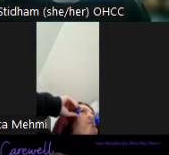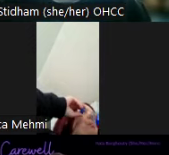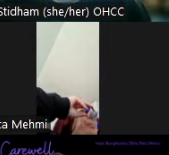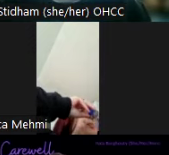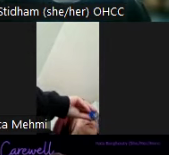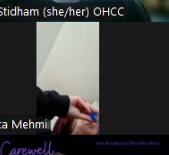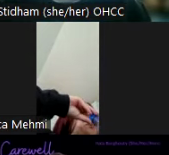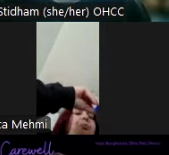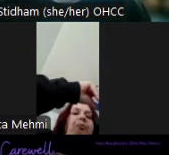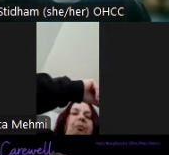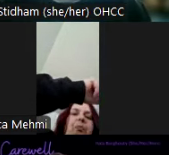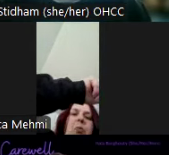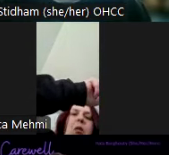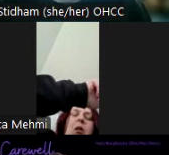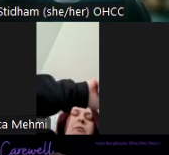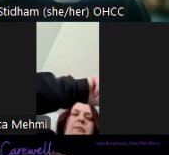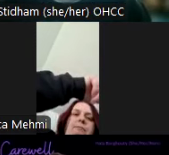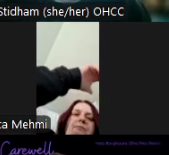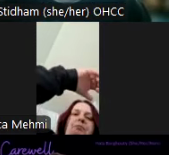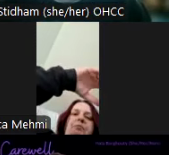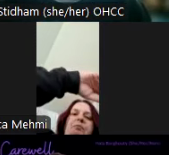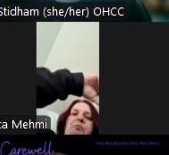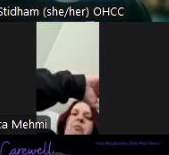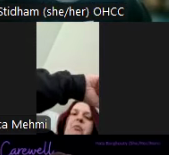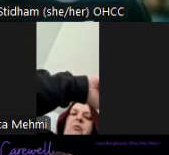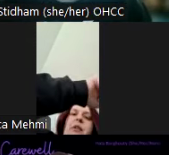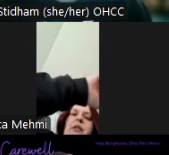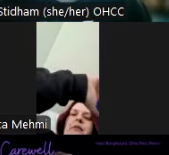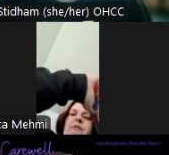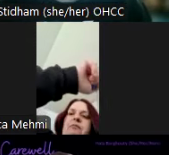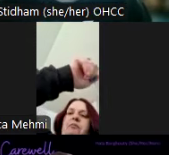Kelly, is this a question about the step increases?